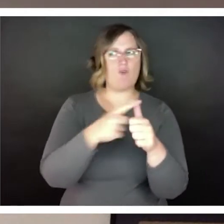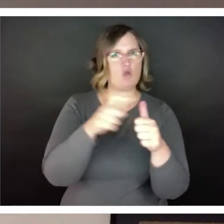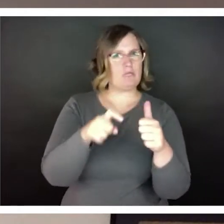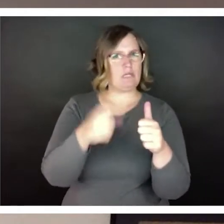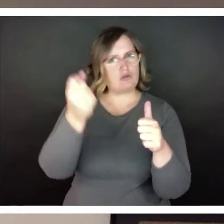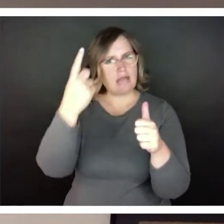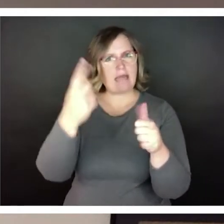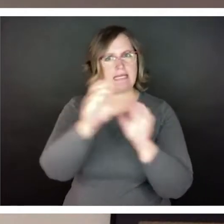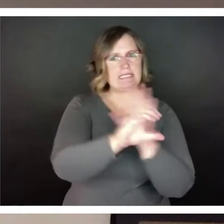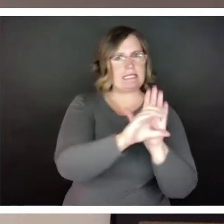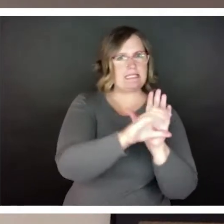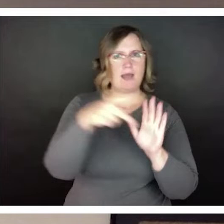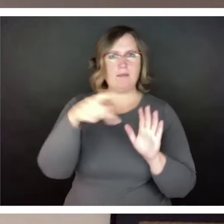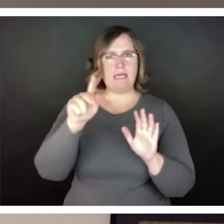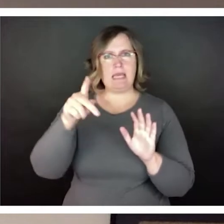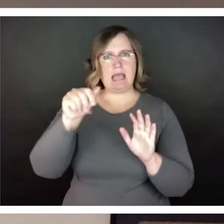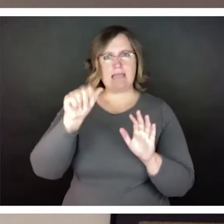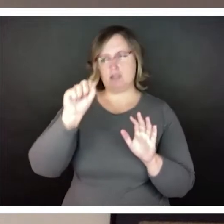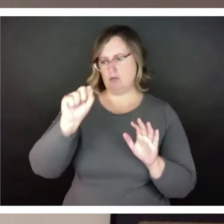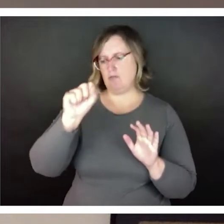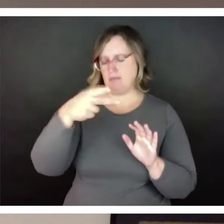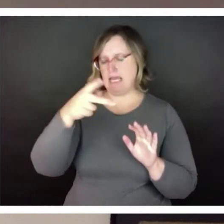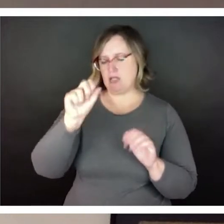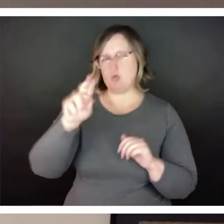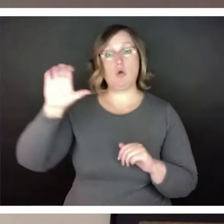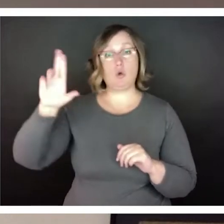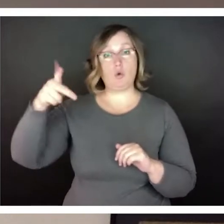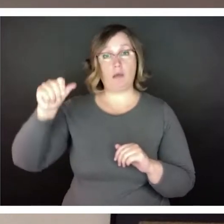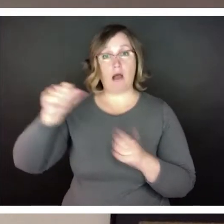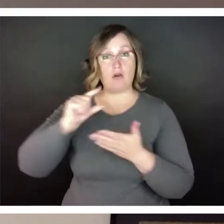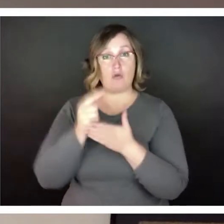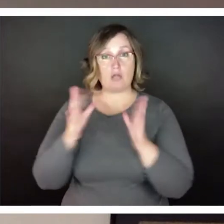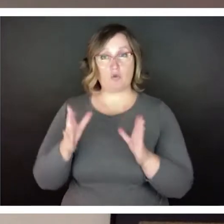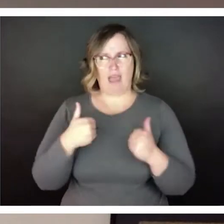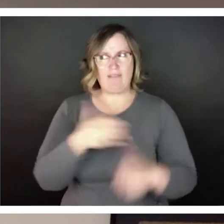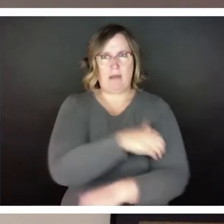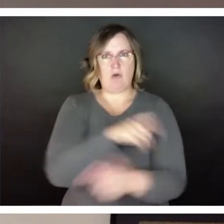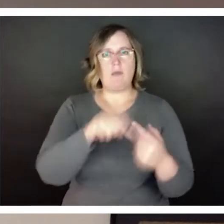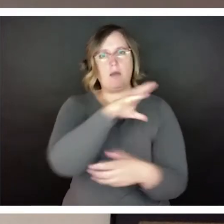and PSU COVID graduates, we have the power to be a part of the solutions and the futures we seek.